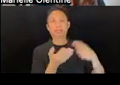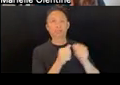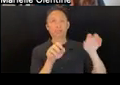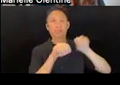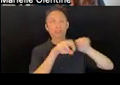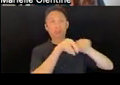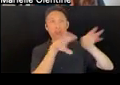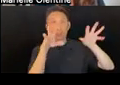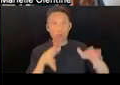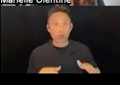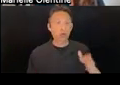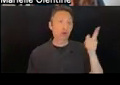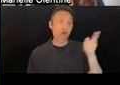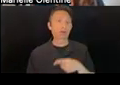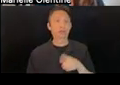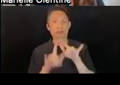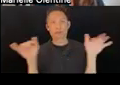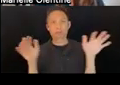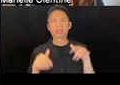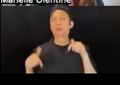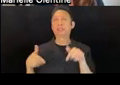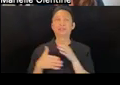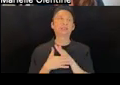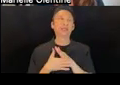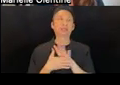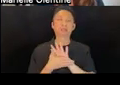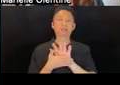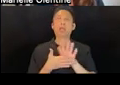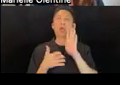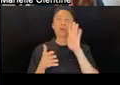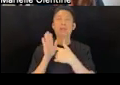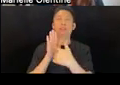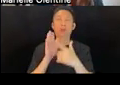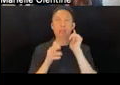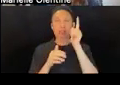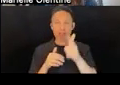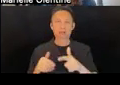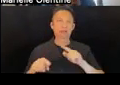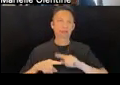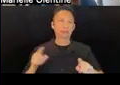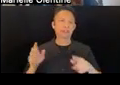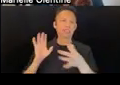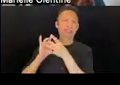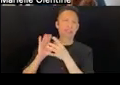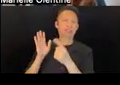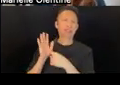Promises." You can get into one festival and then use that invite to tell another festival that's higher on your